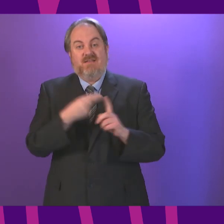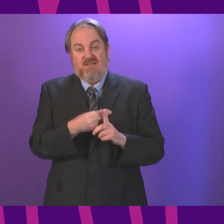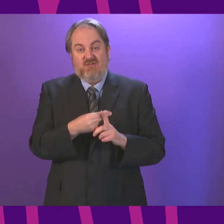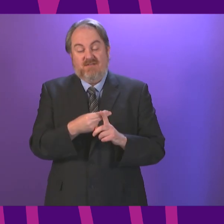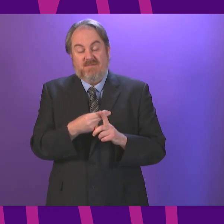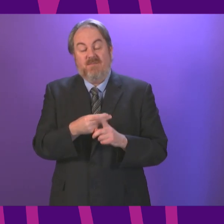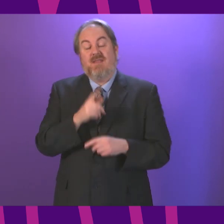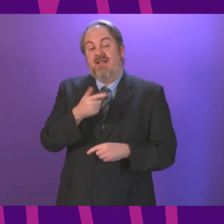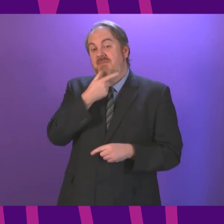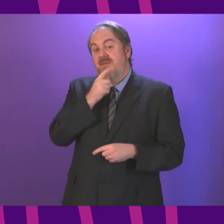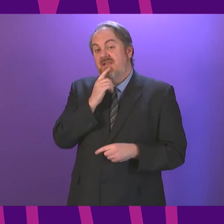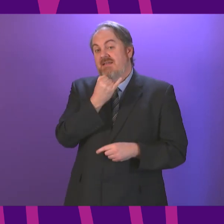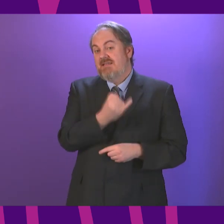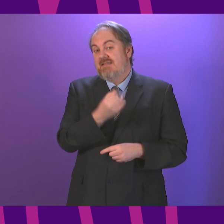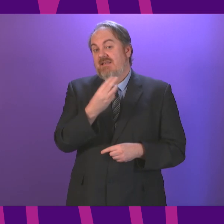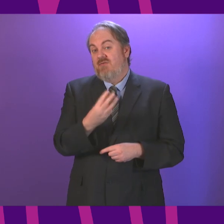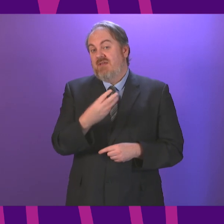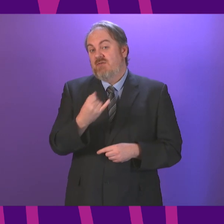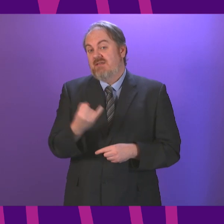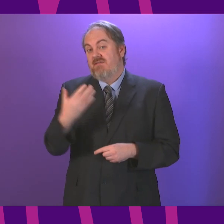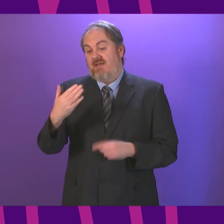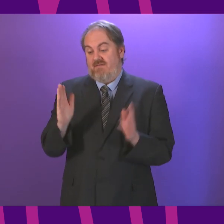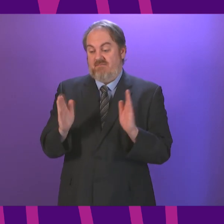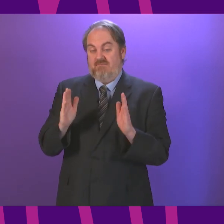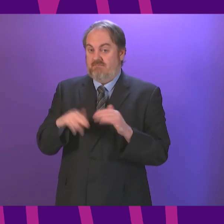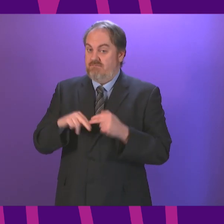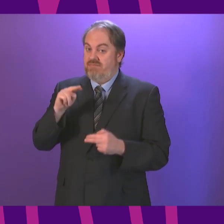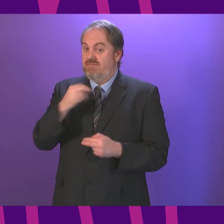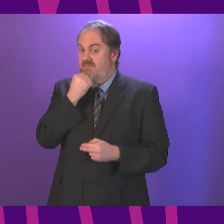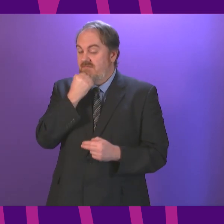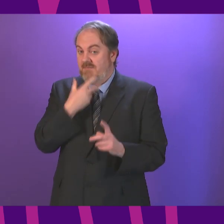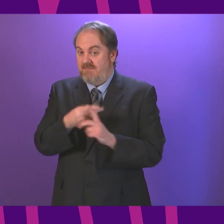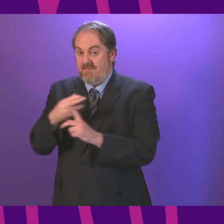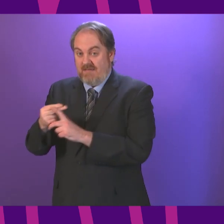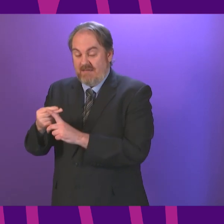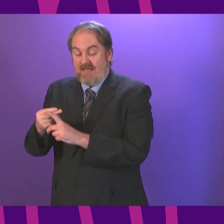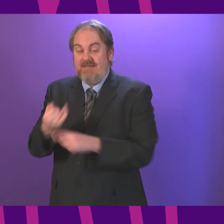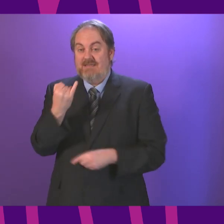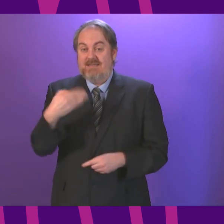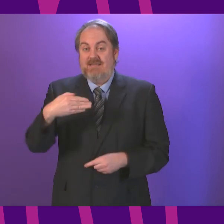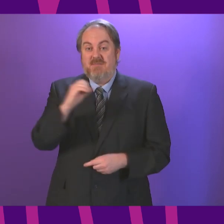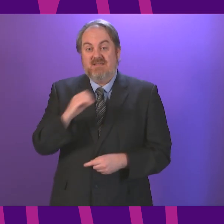over 65, 93 per cent of people aged 60 to 64, 63 per cent of people aged 55 to 59, and 41